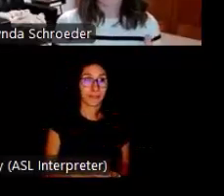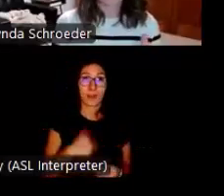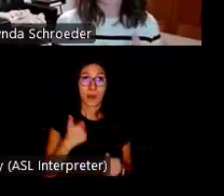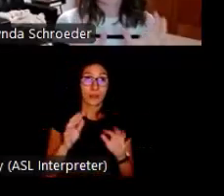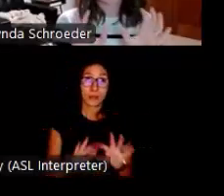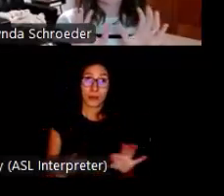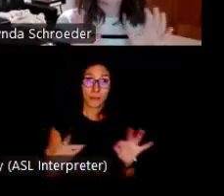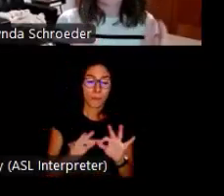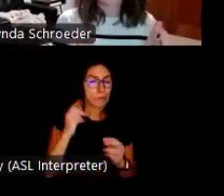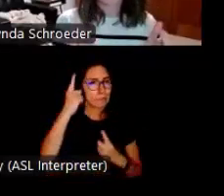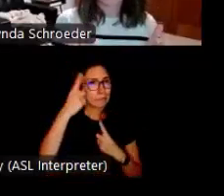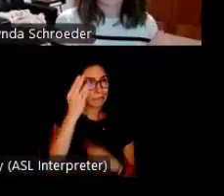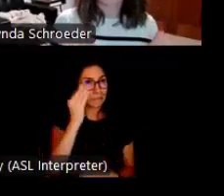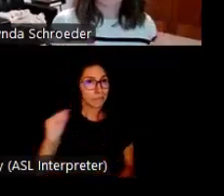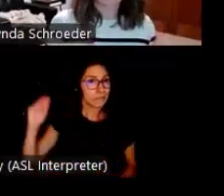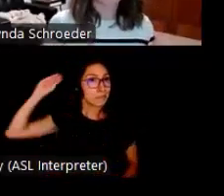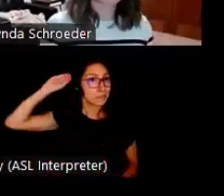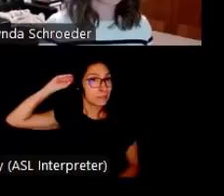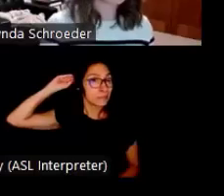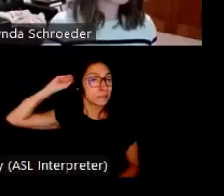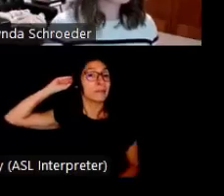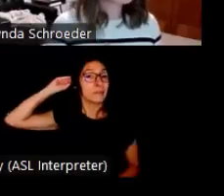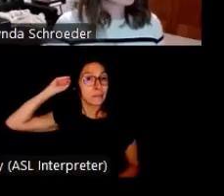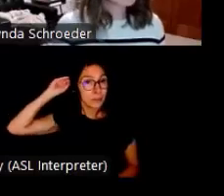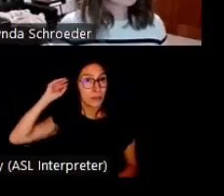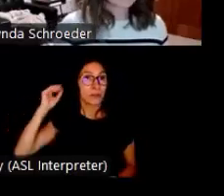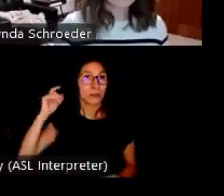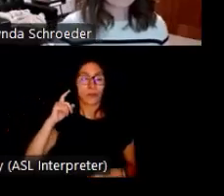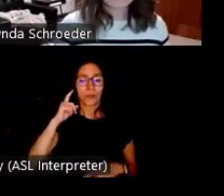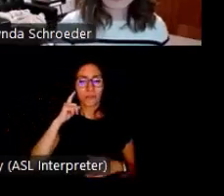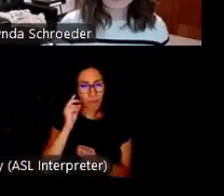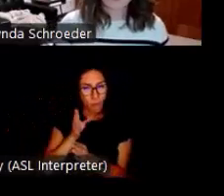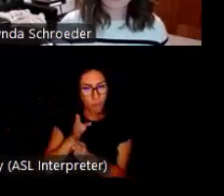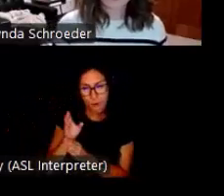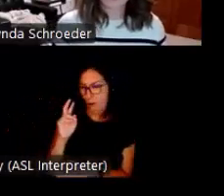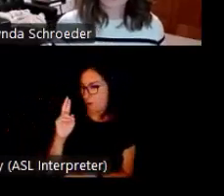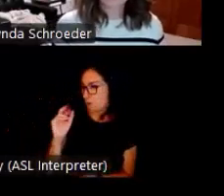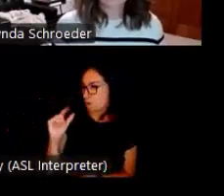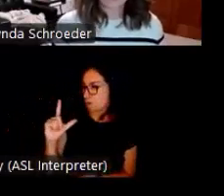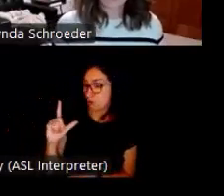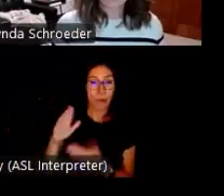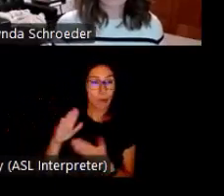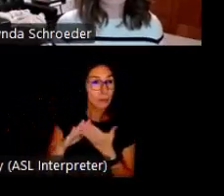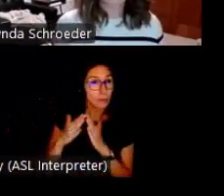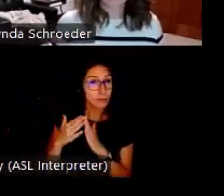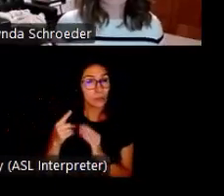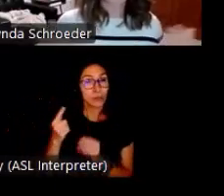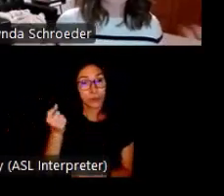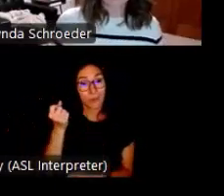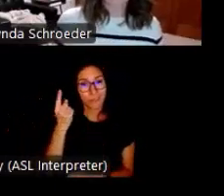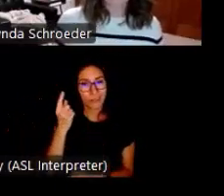or at least within a more narrow scope of rural, is to understand which areas are rural-adjacent